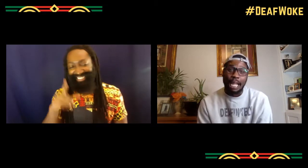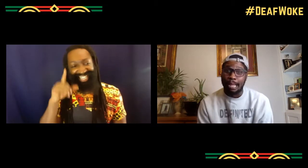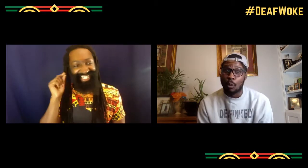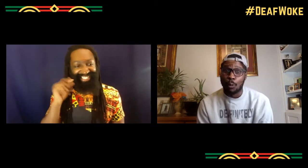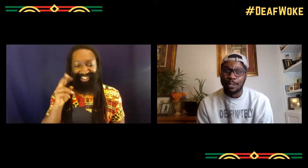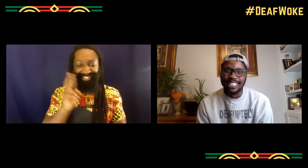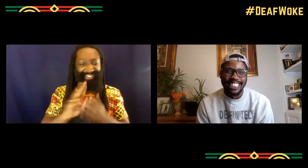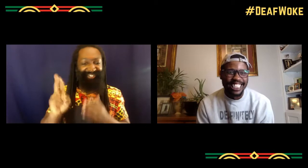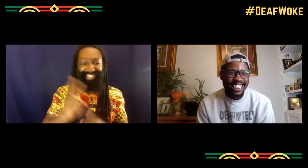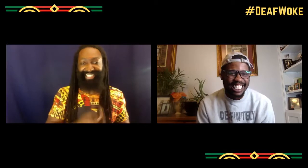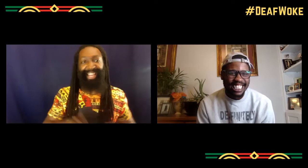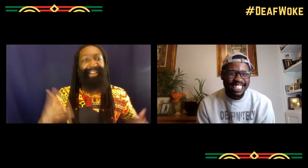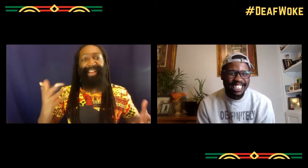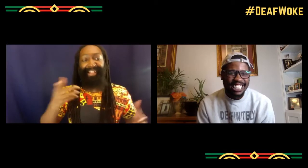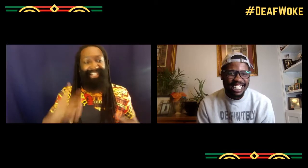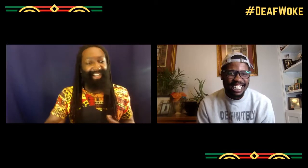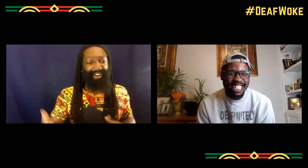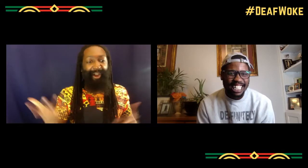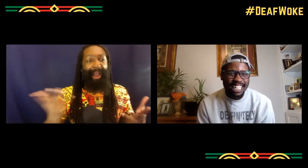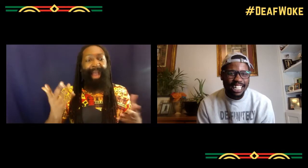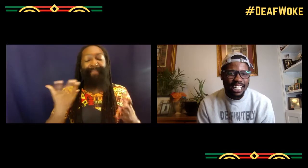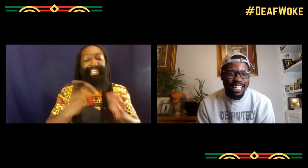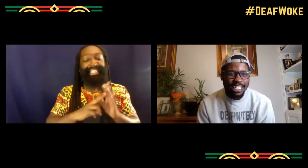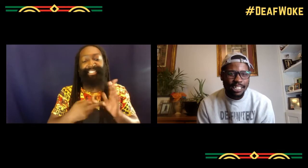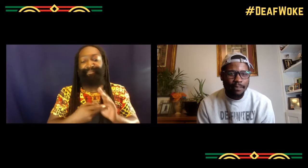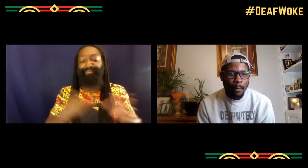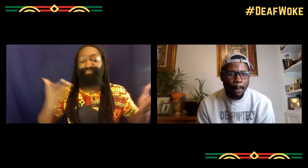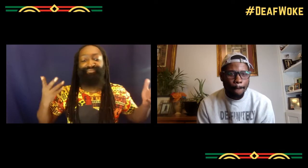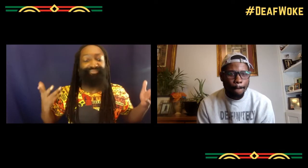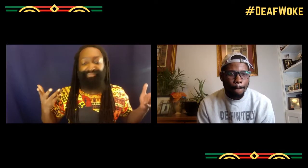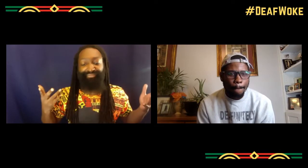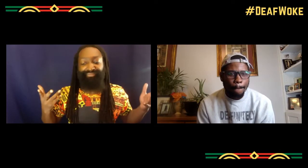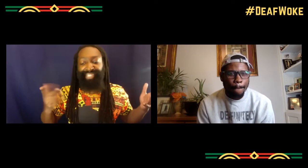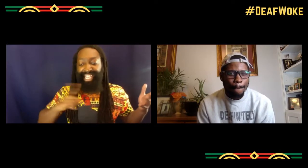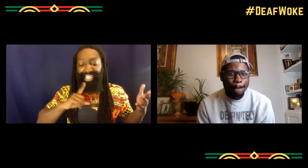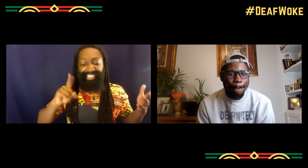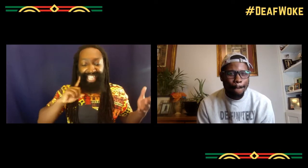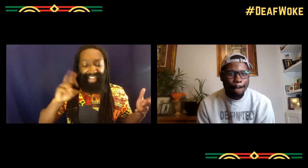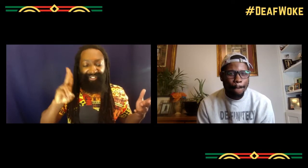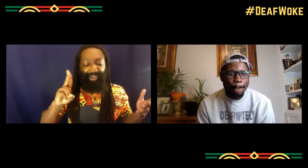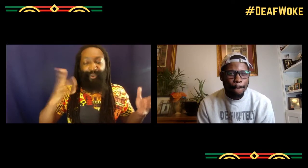From, from Gallaudet University. And you're talking about being from Gallaudet University in the past, going back to those memories.